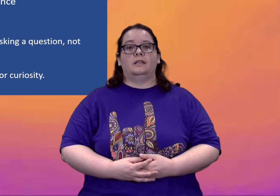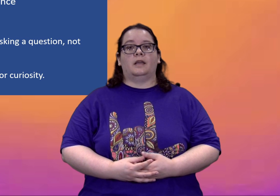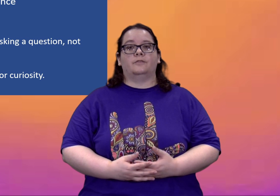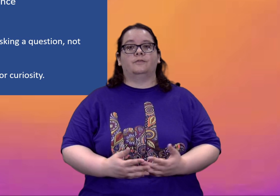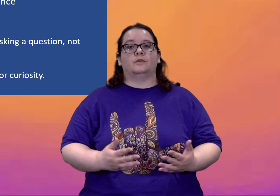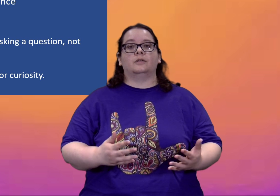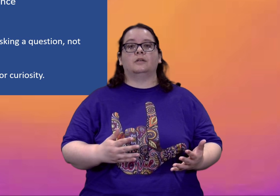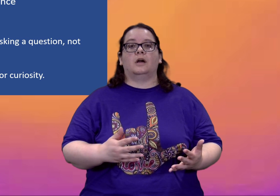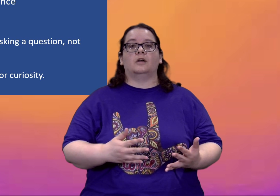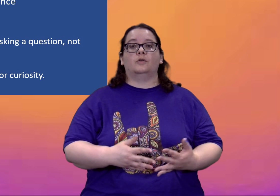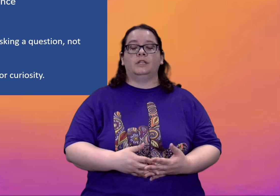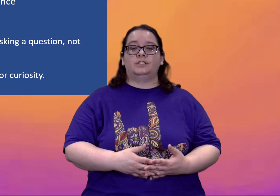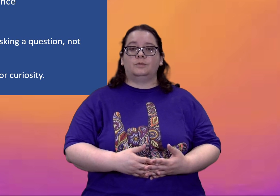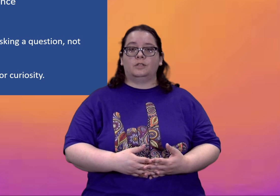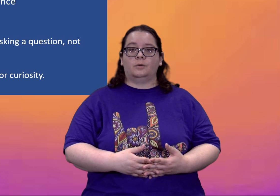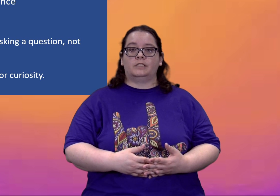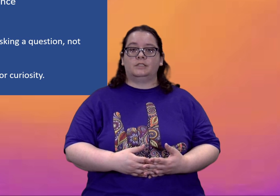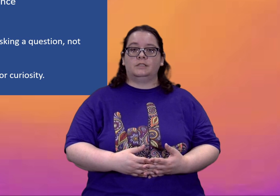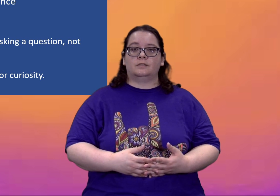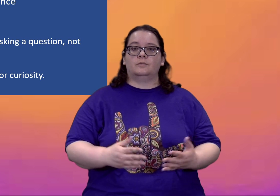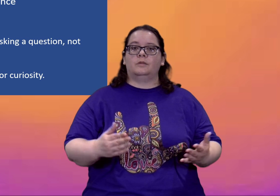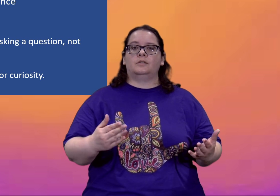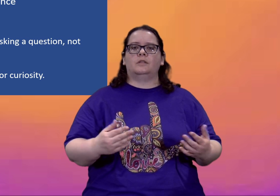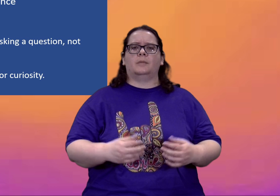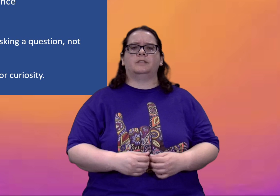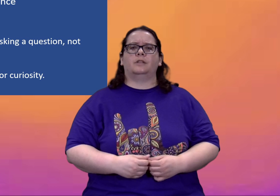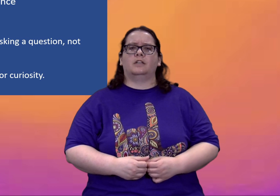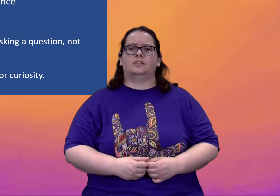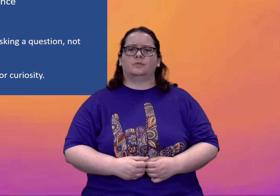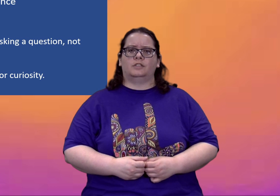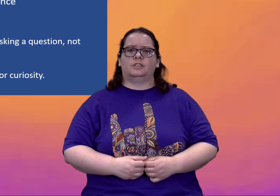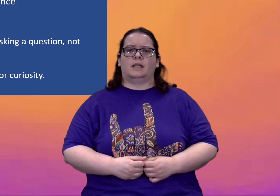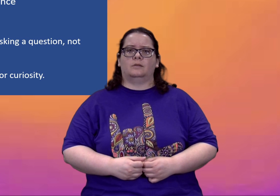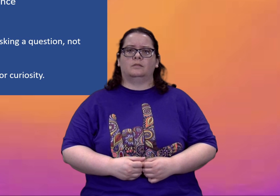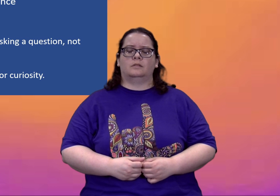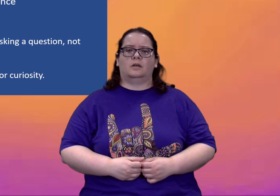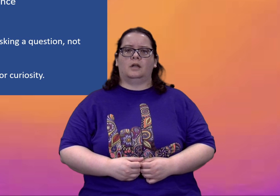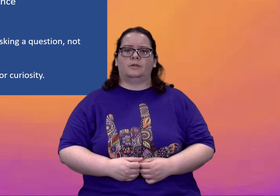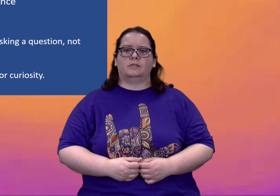Now for our question word questions, we do the opposite. We kind of scrunch down our eyebrows